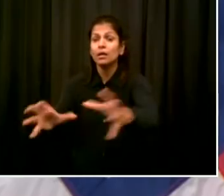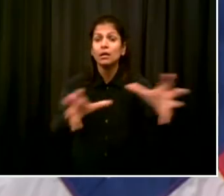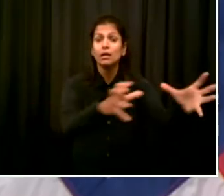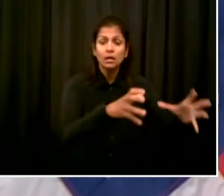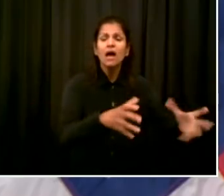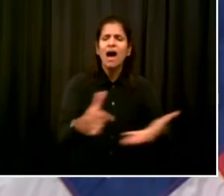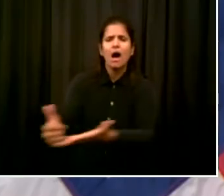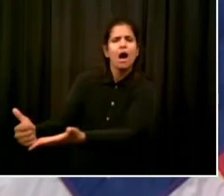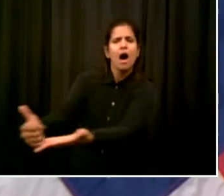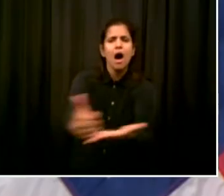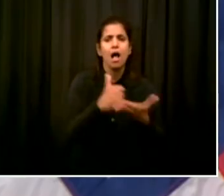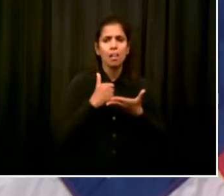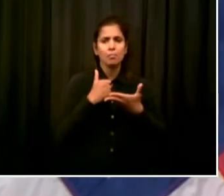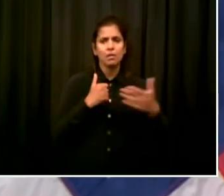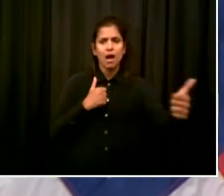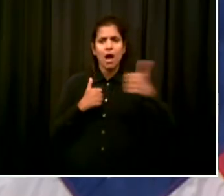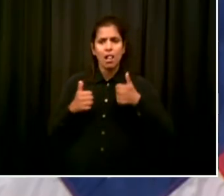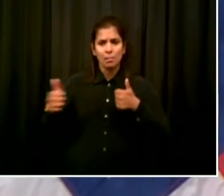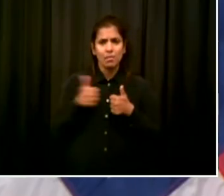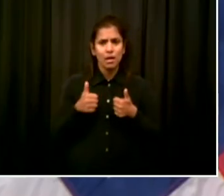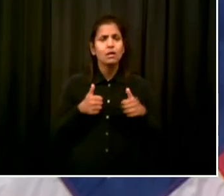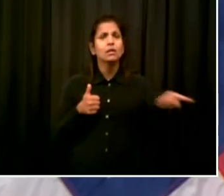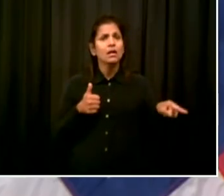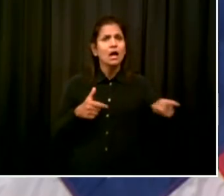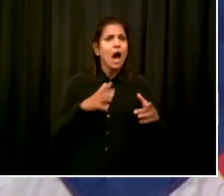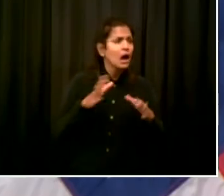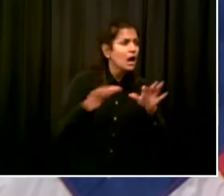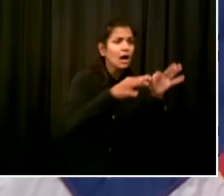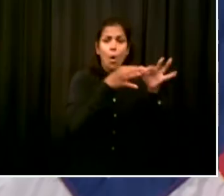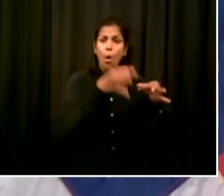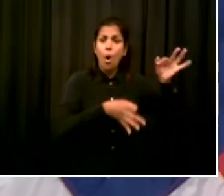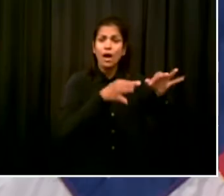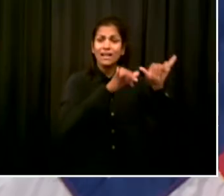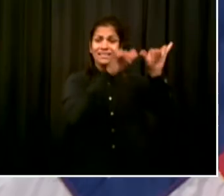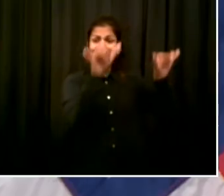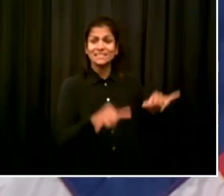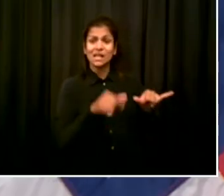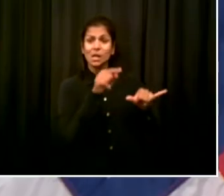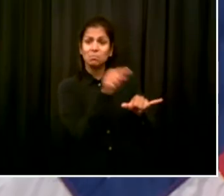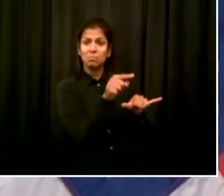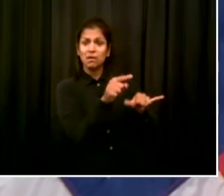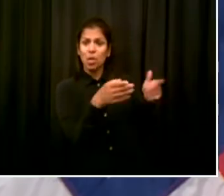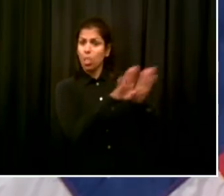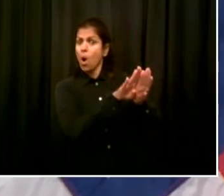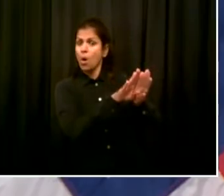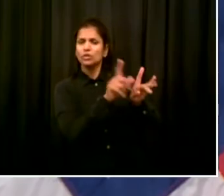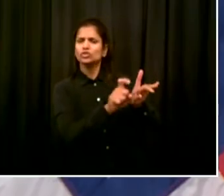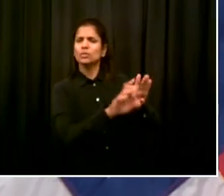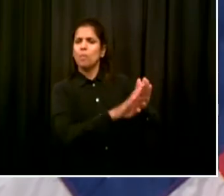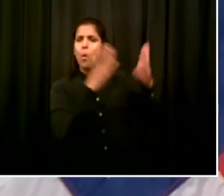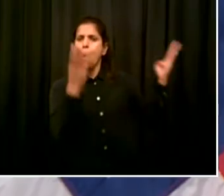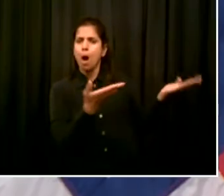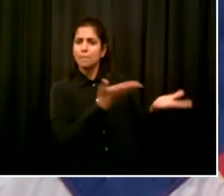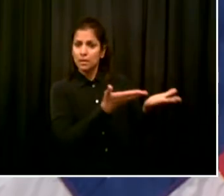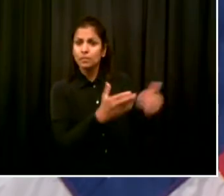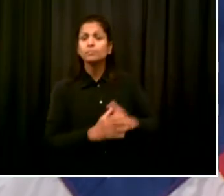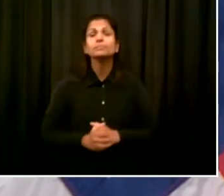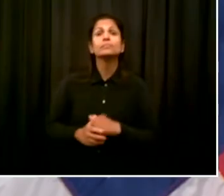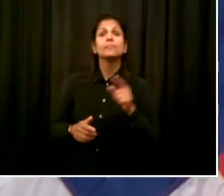OFFICIALS, LAWMAKERS, TO INCULDE